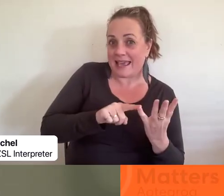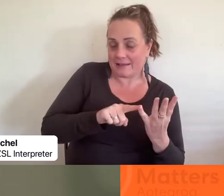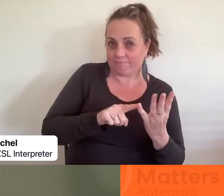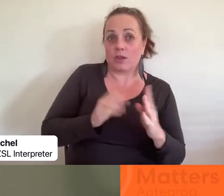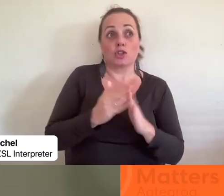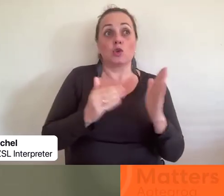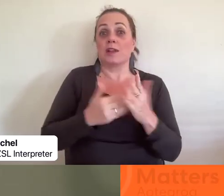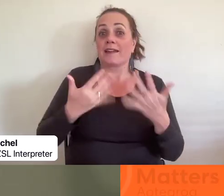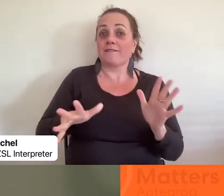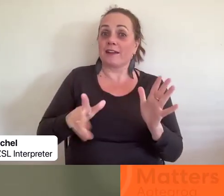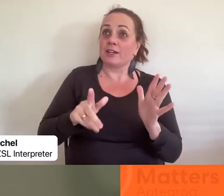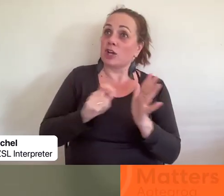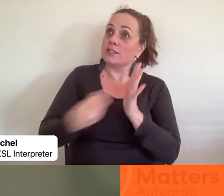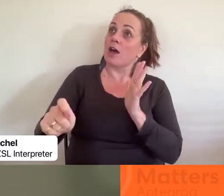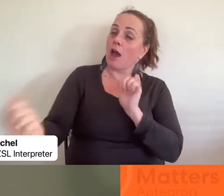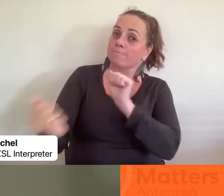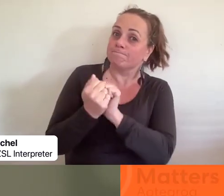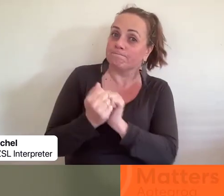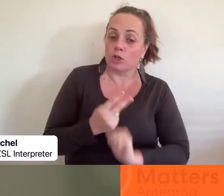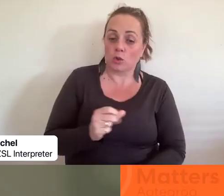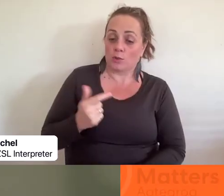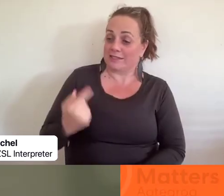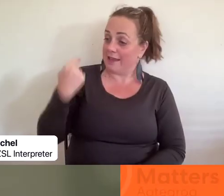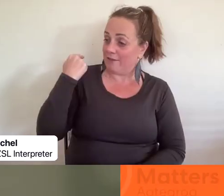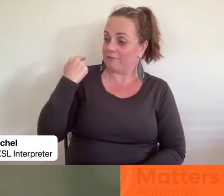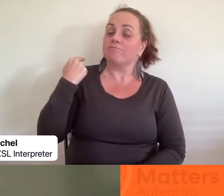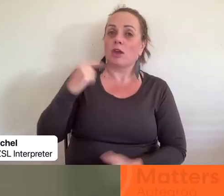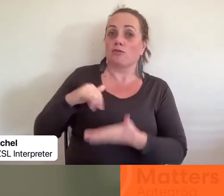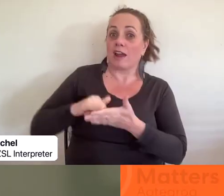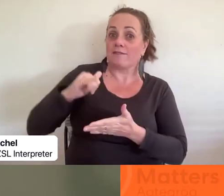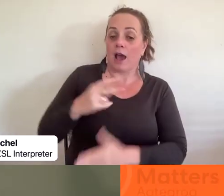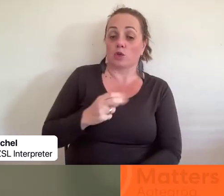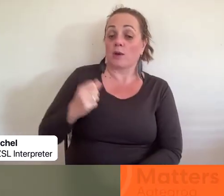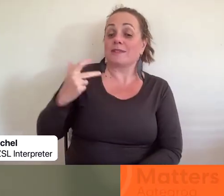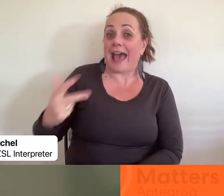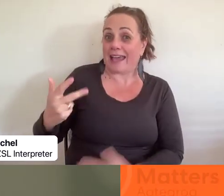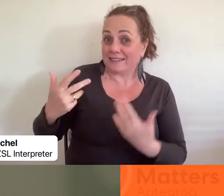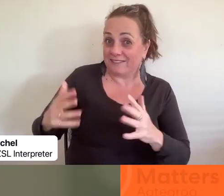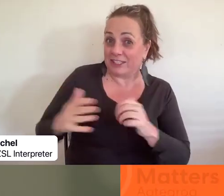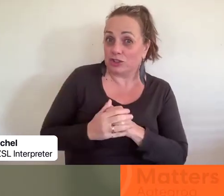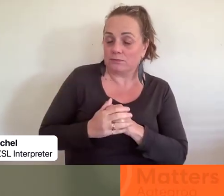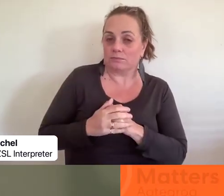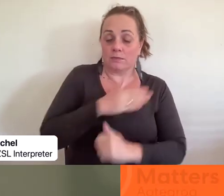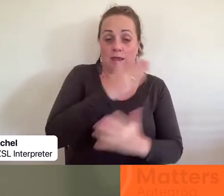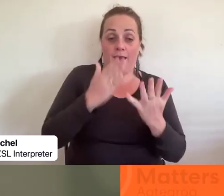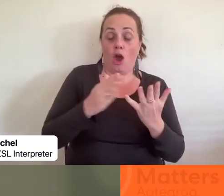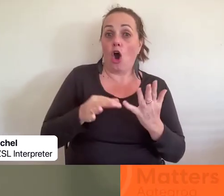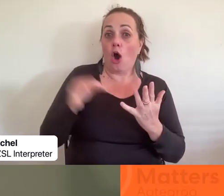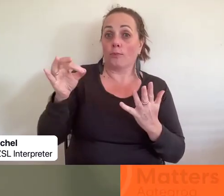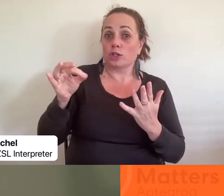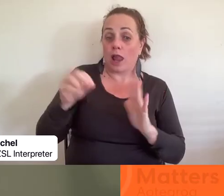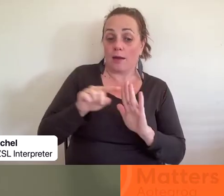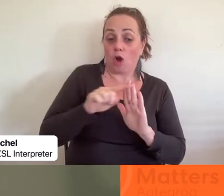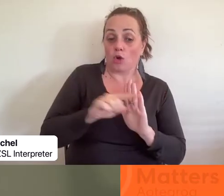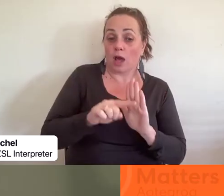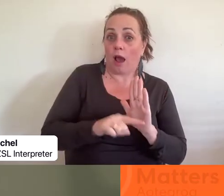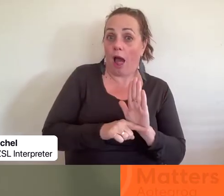signed in 2007 and ratified in 2008. The Optional Protocol to that allowed individuals to seek